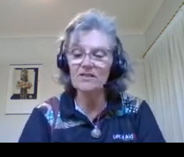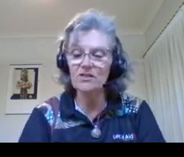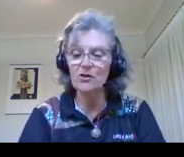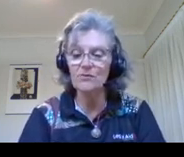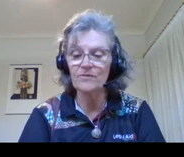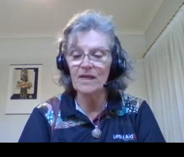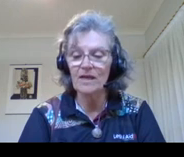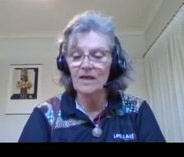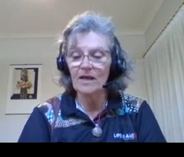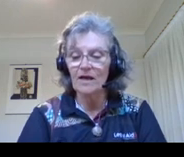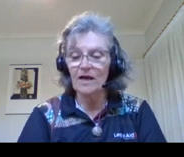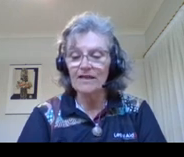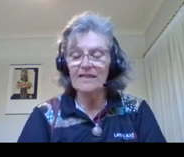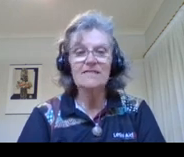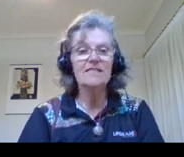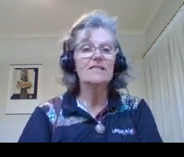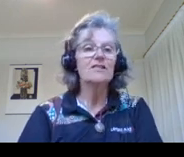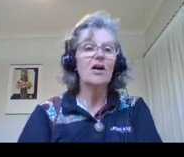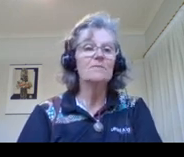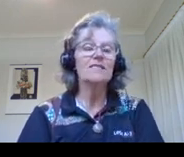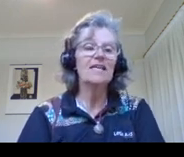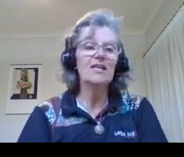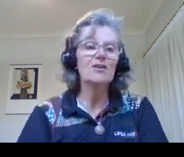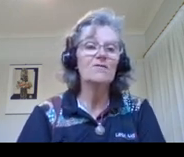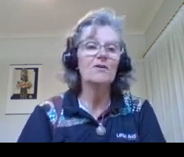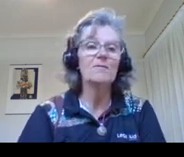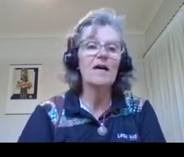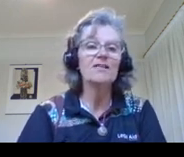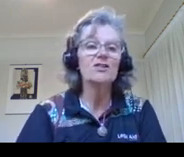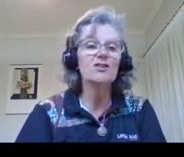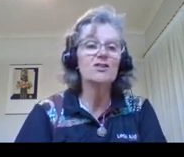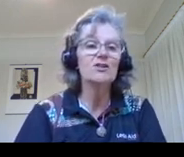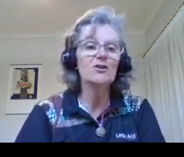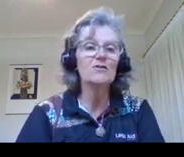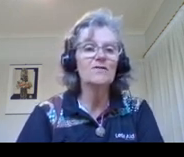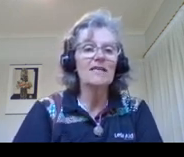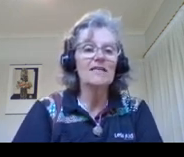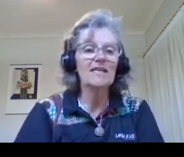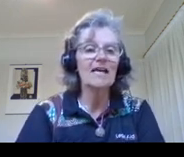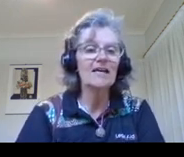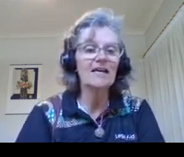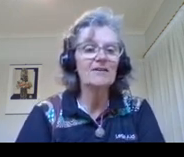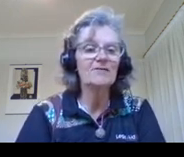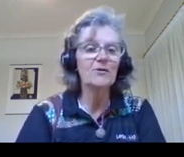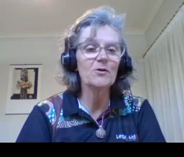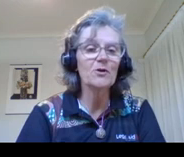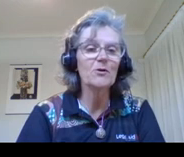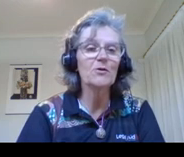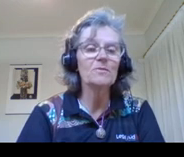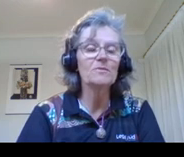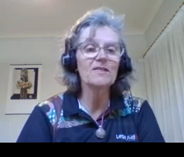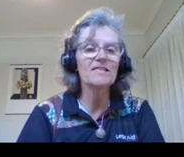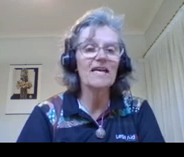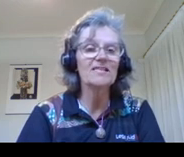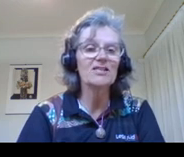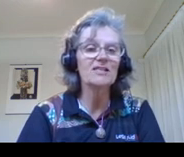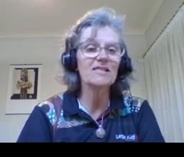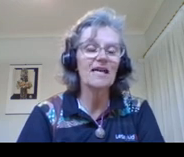so I guess it's time to say thank you very much to you Finn and Lydia for your presentations today